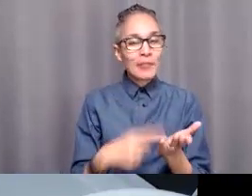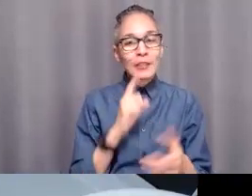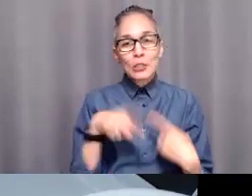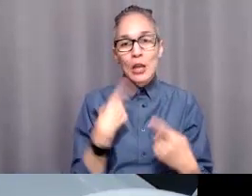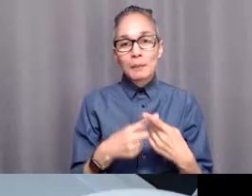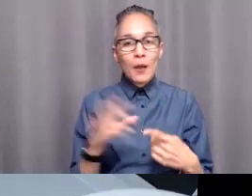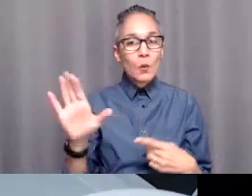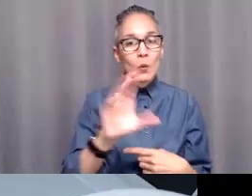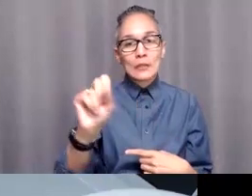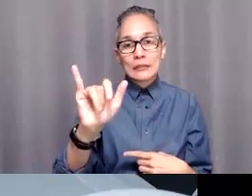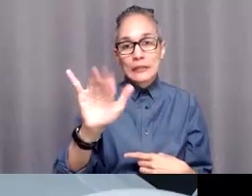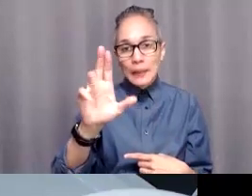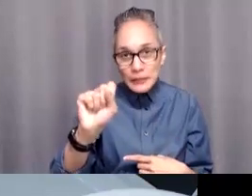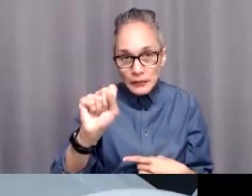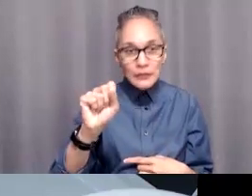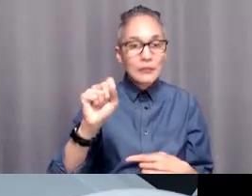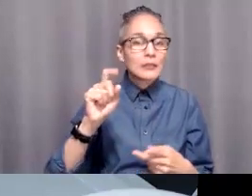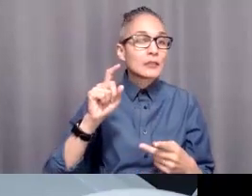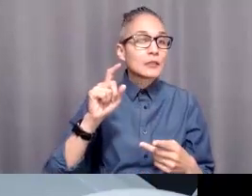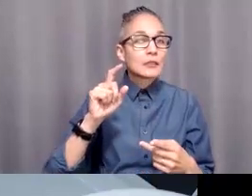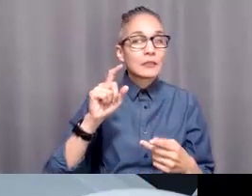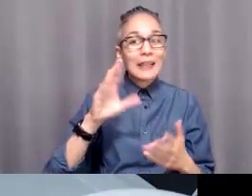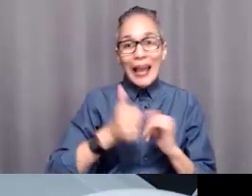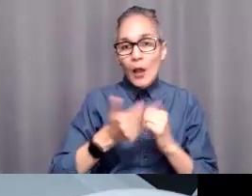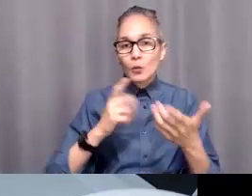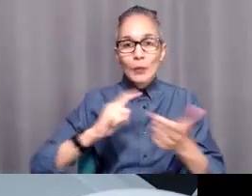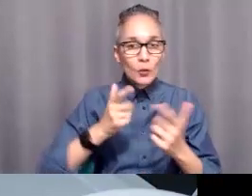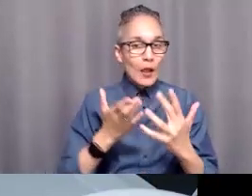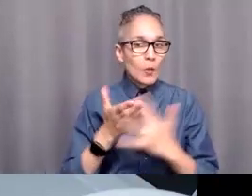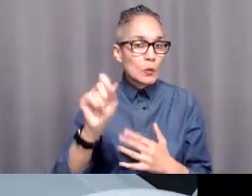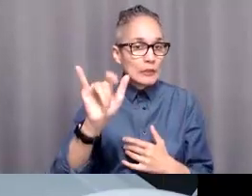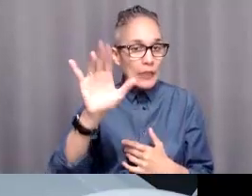on our interactions that we already have in in our courses.